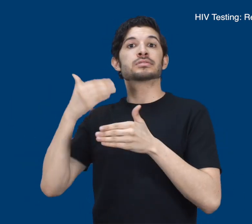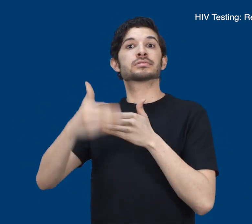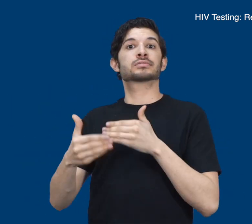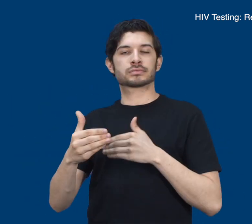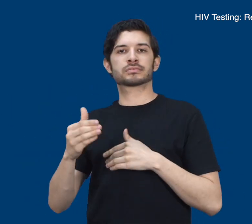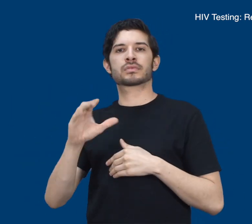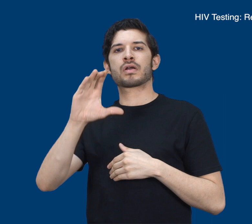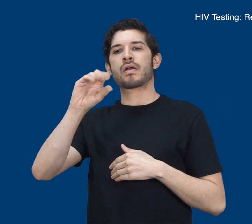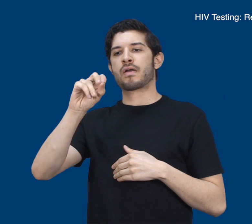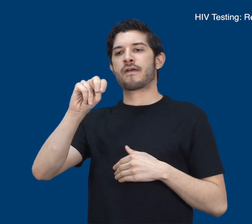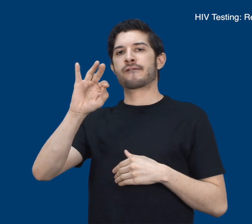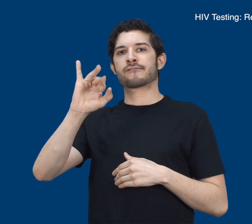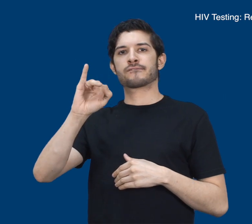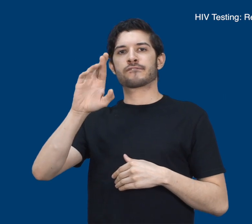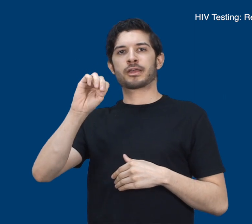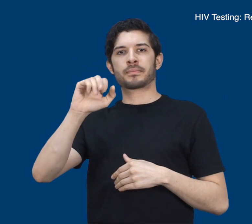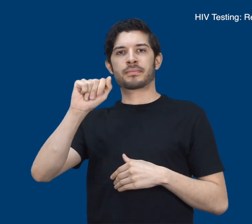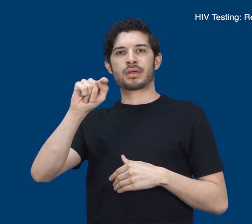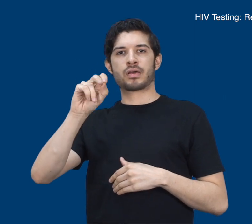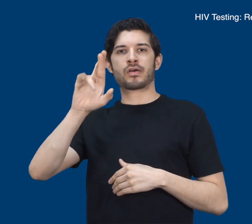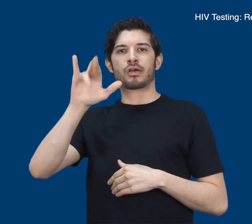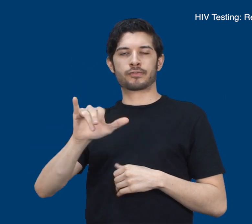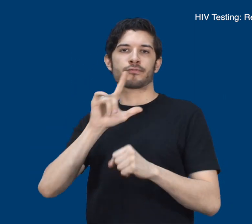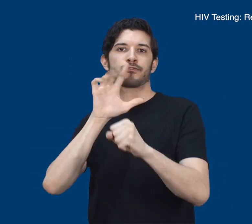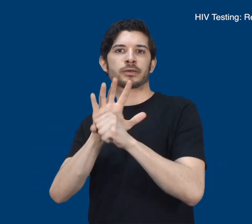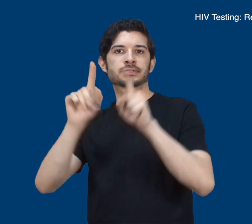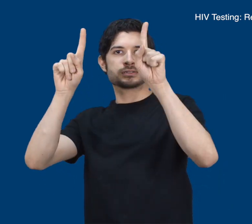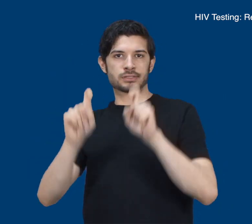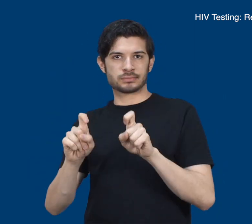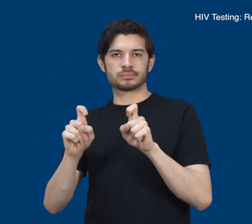this means you will need a confirmatory test.